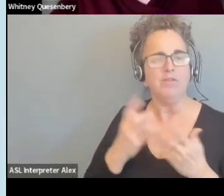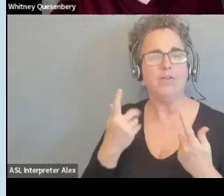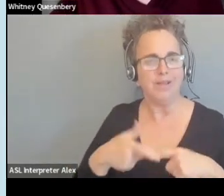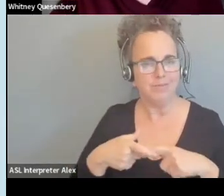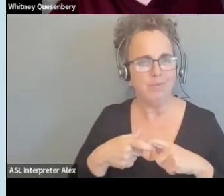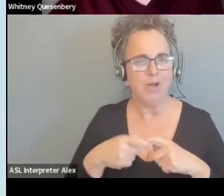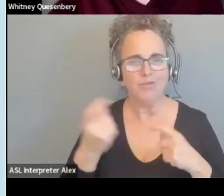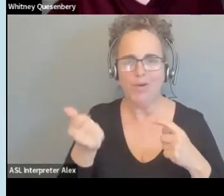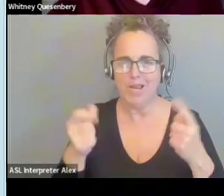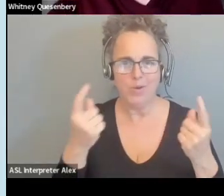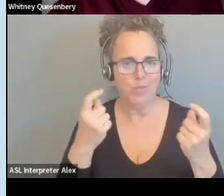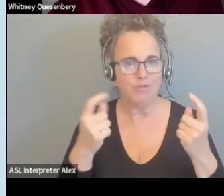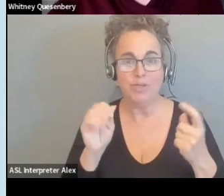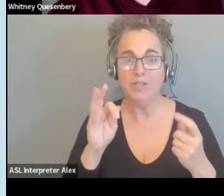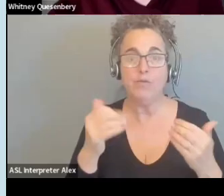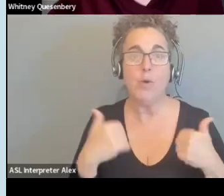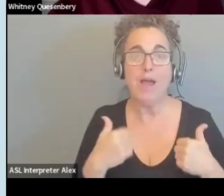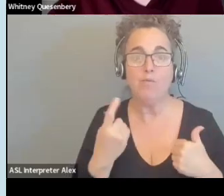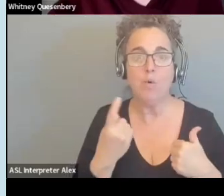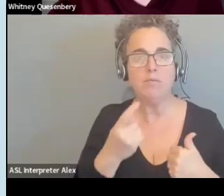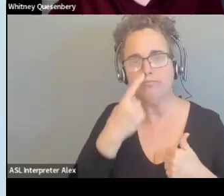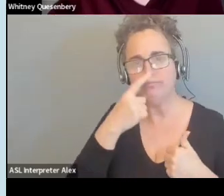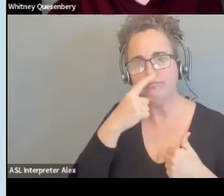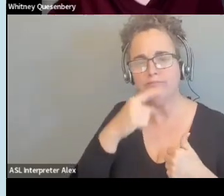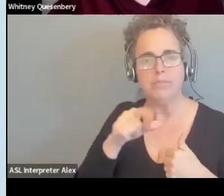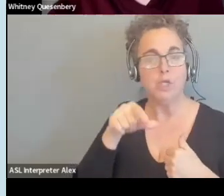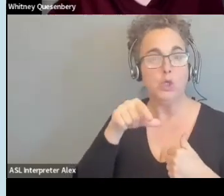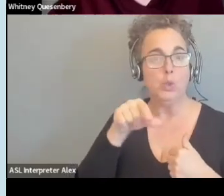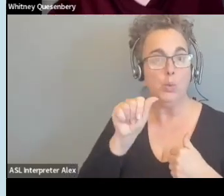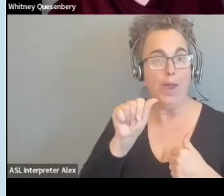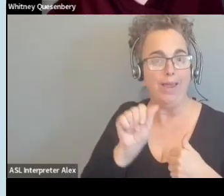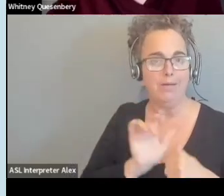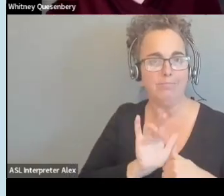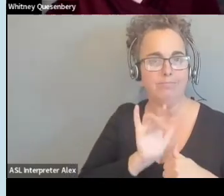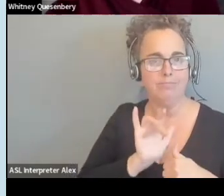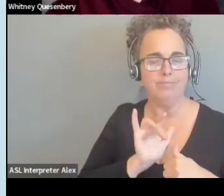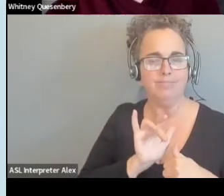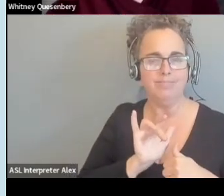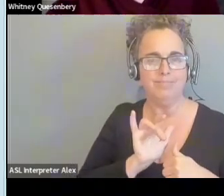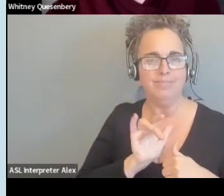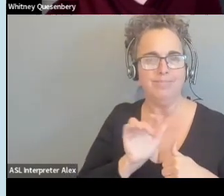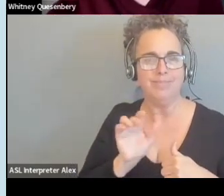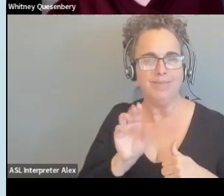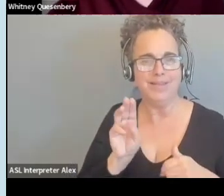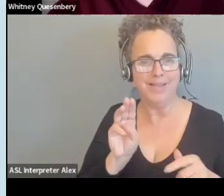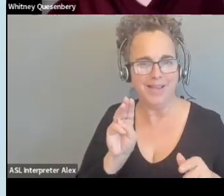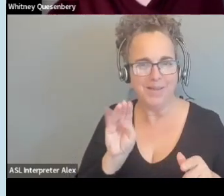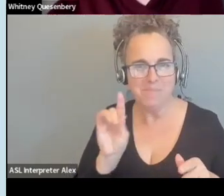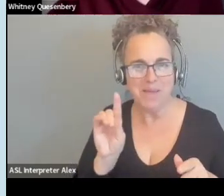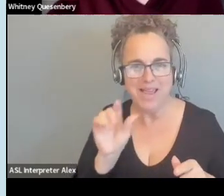If anybody has one, you can drop it in the Q&A, sorry, mid-age. I see the chat in here. Mid-age is the middle